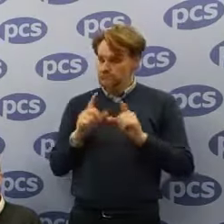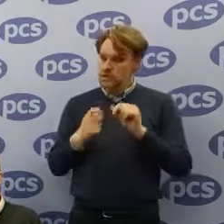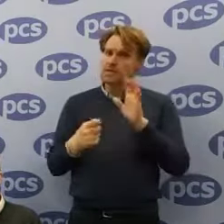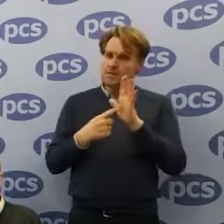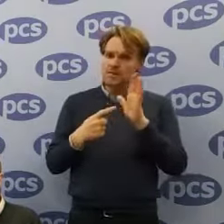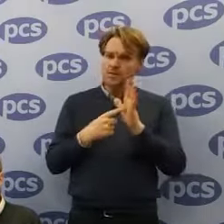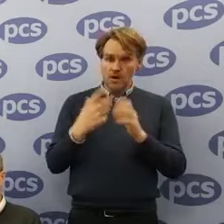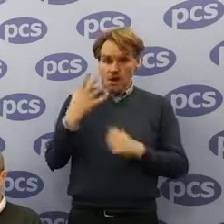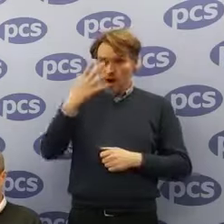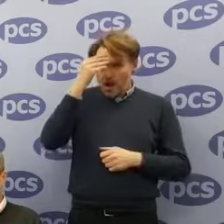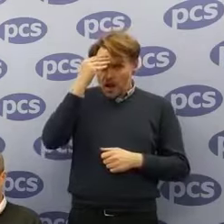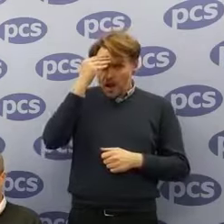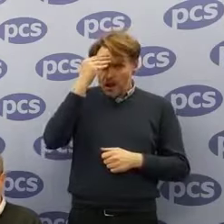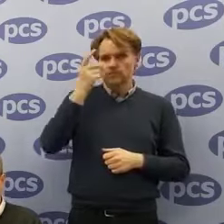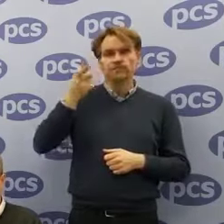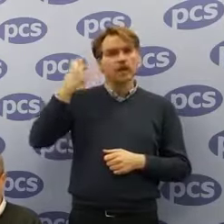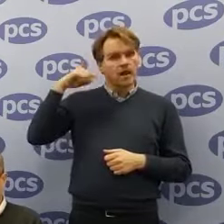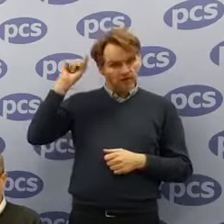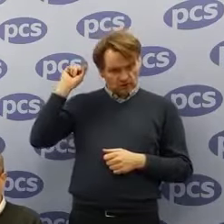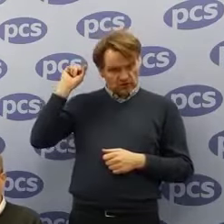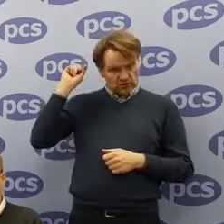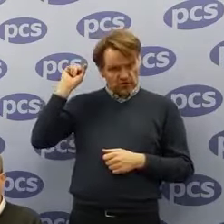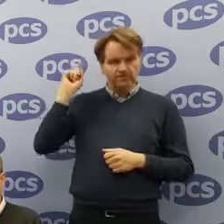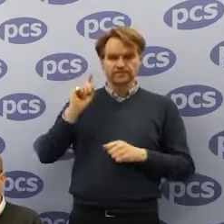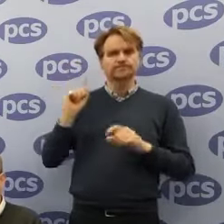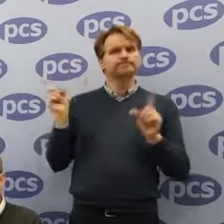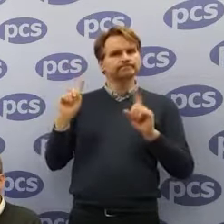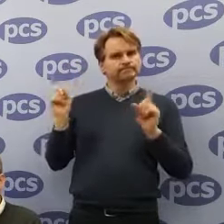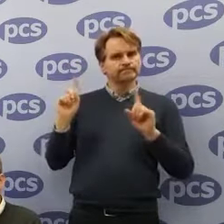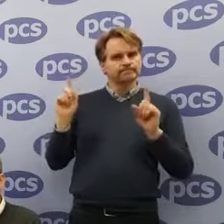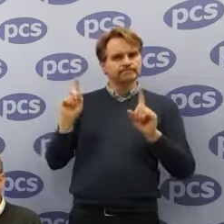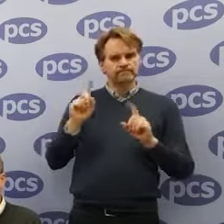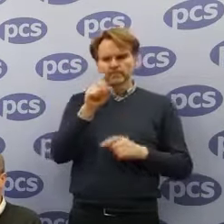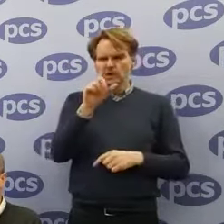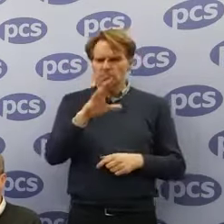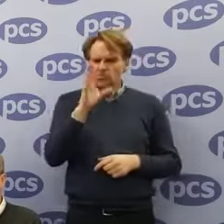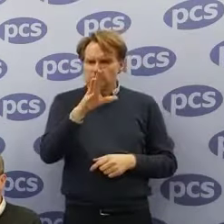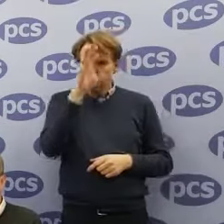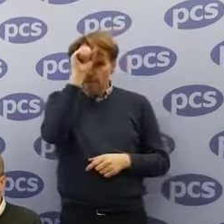and I think to start with I think we've got to remember, we delivered the best